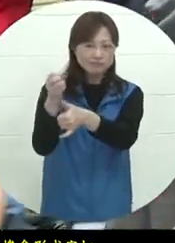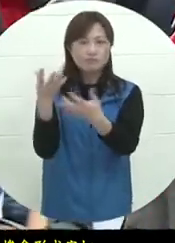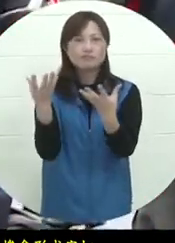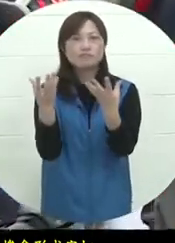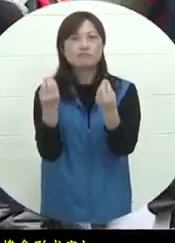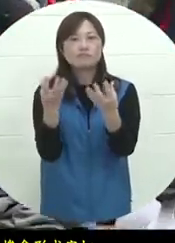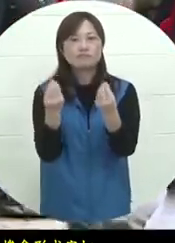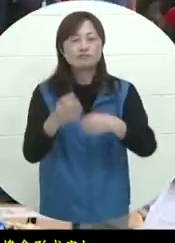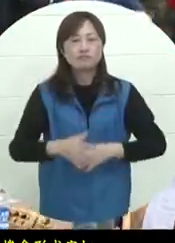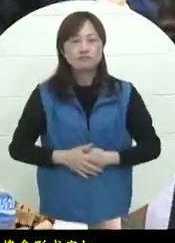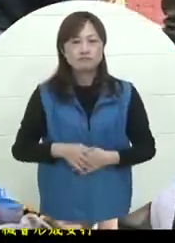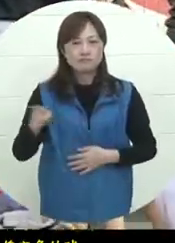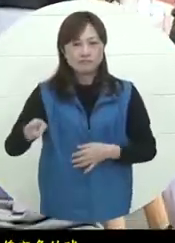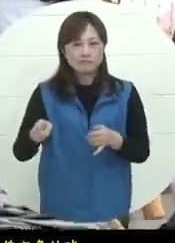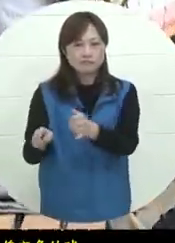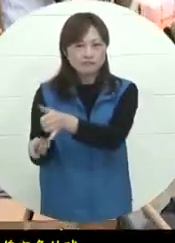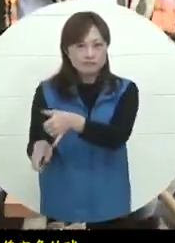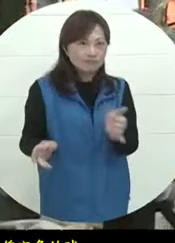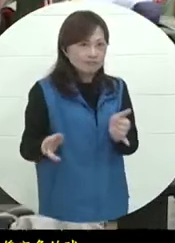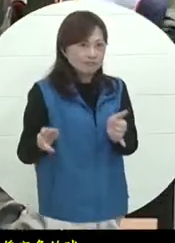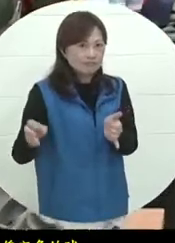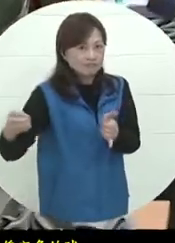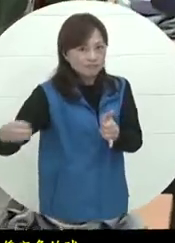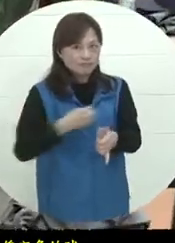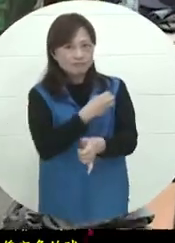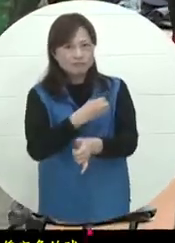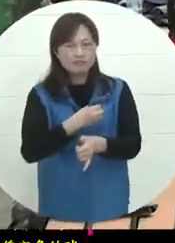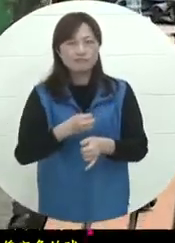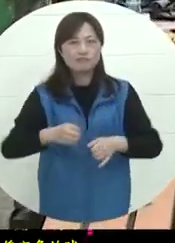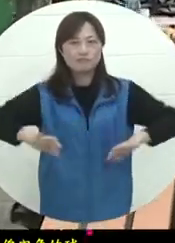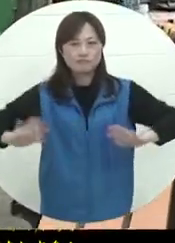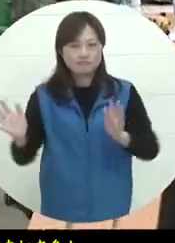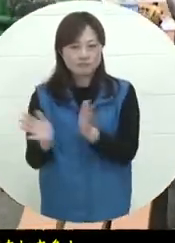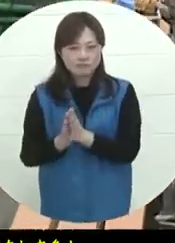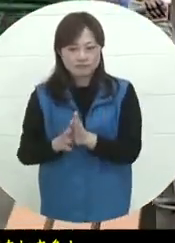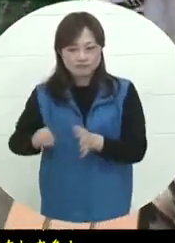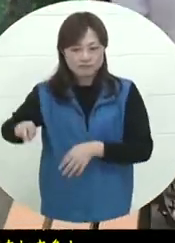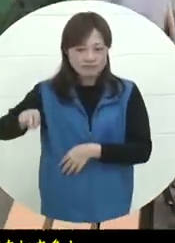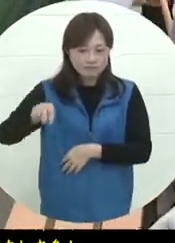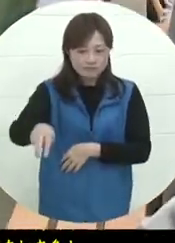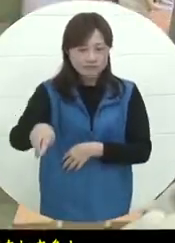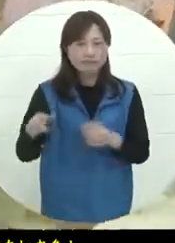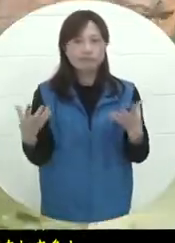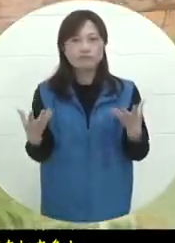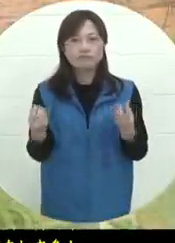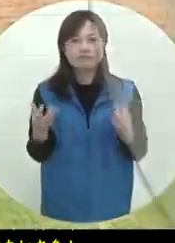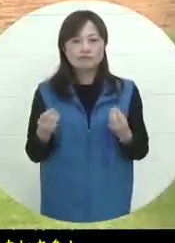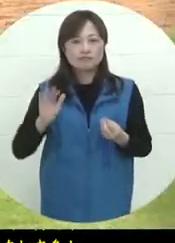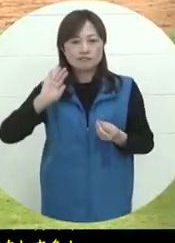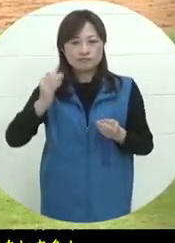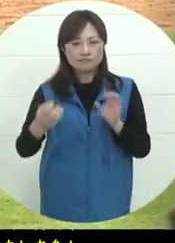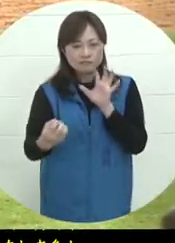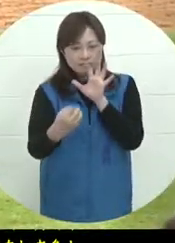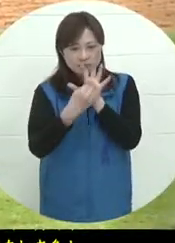did not immediately after dodging. He was running towards first base , but the catcher affected the ball,